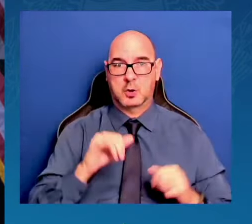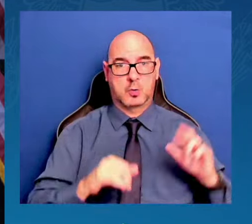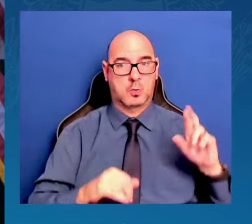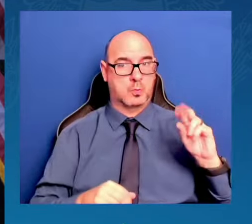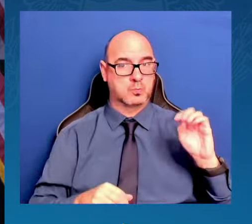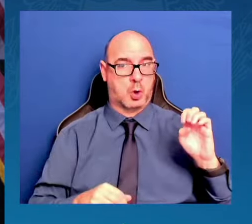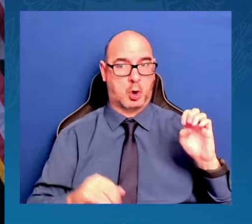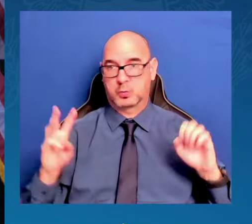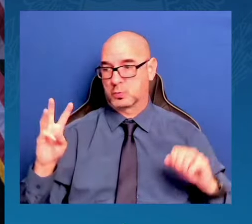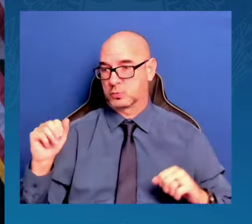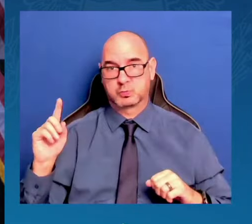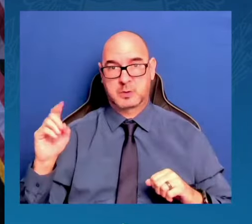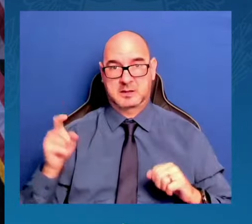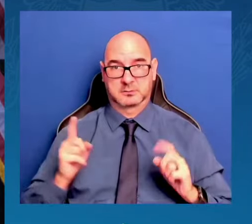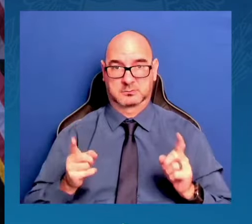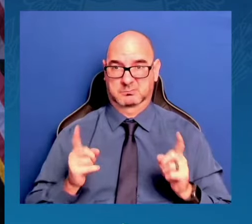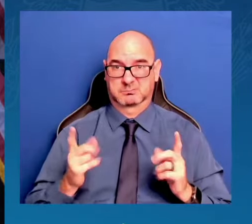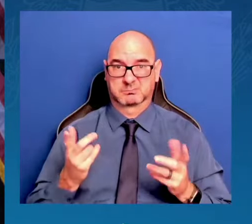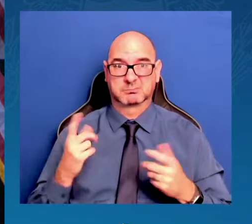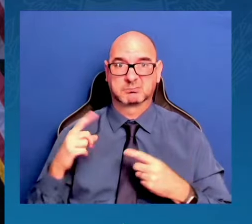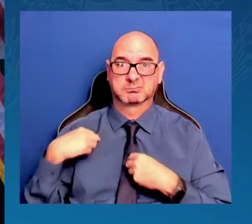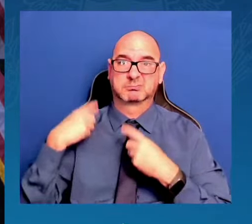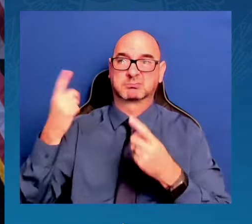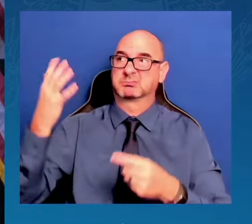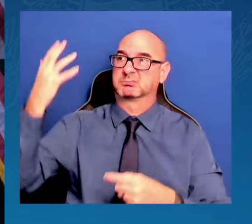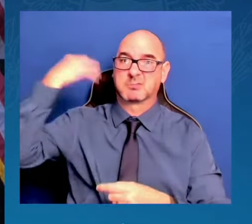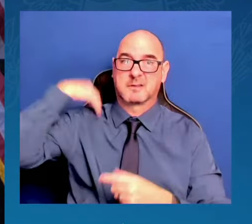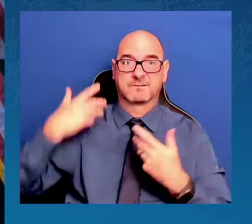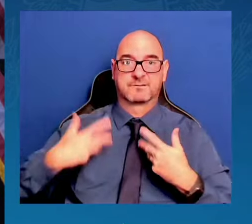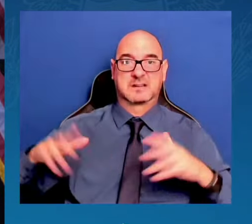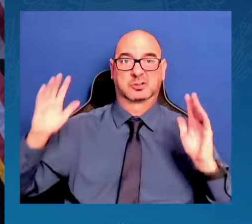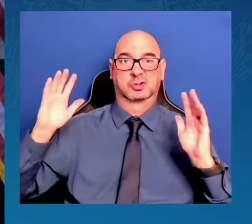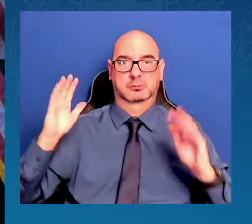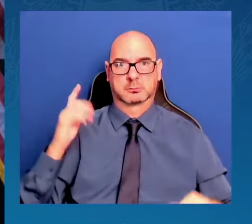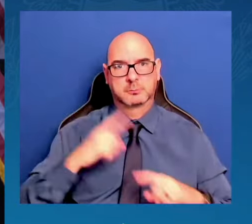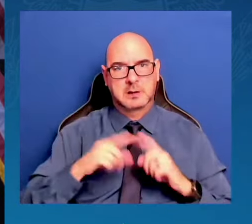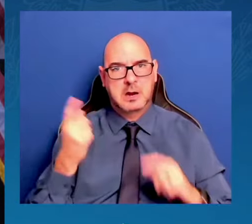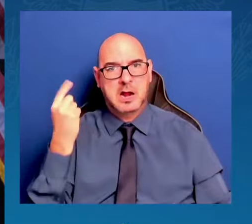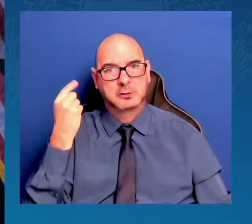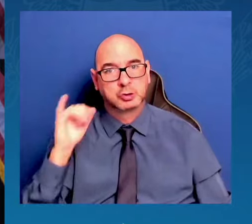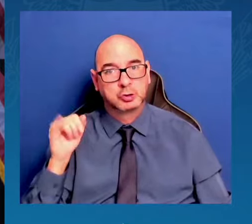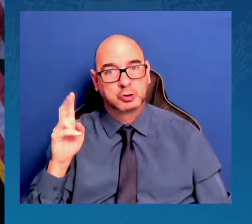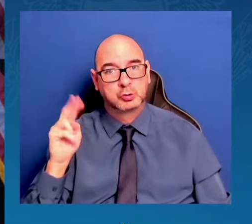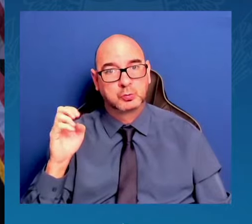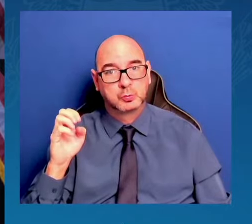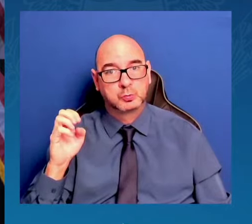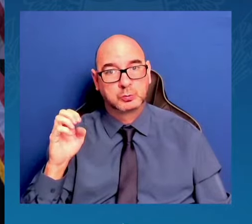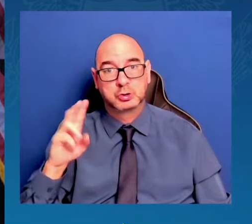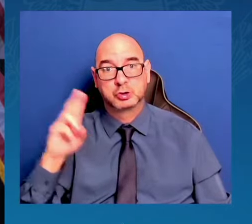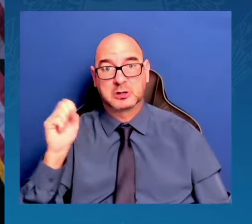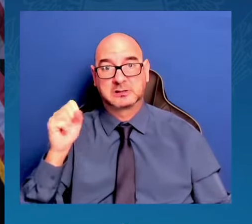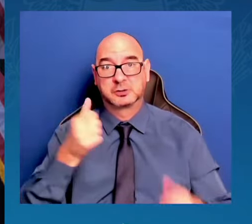Audience: Booo -- The Vice President: -- because, last June, the United States Supreme Court took away that constitutional right --